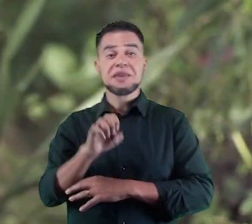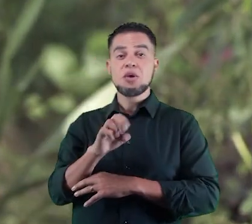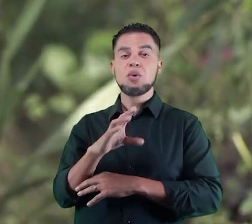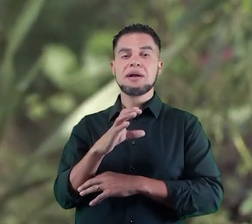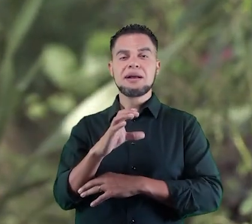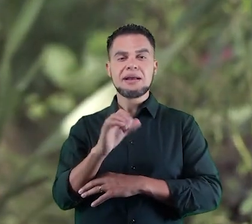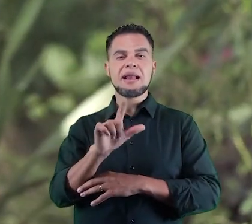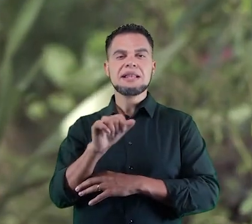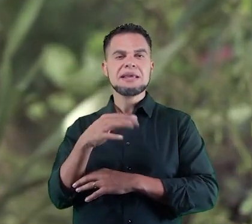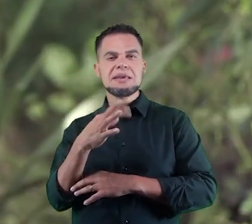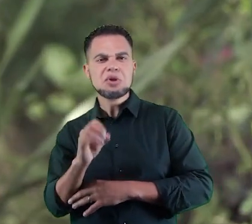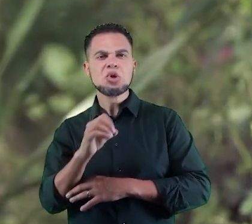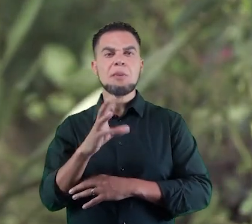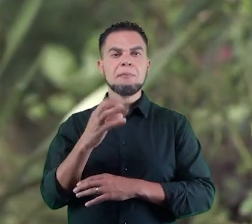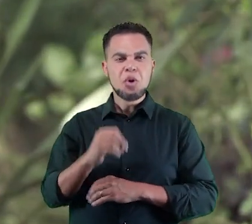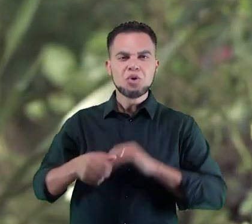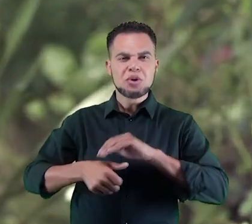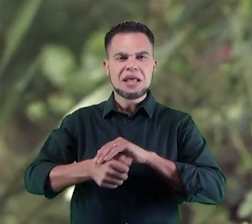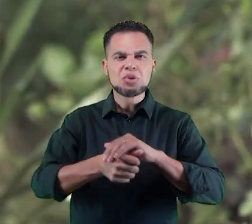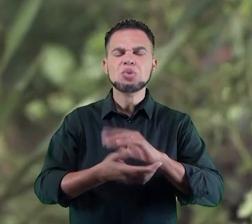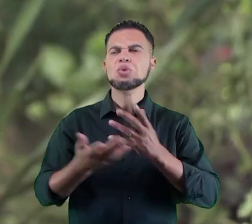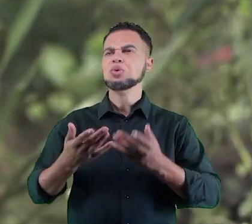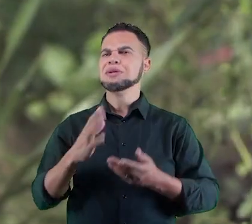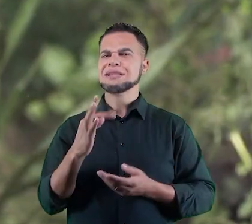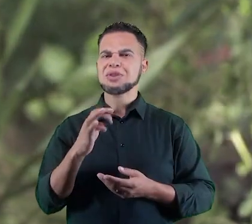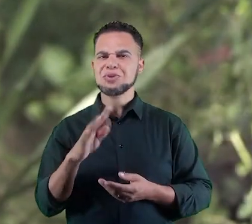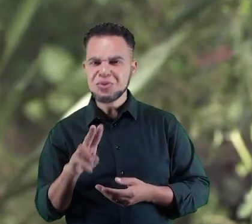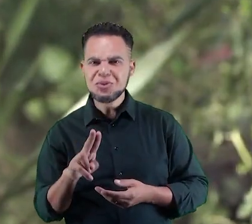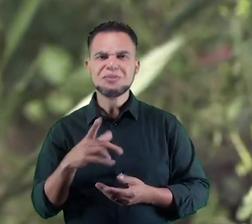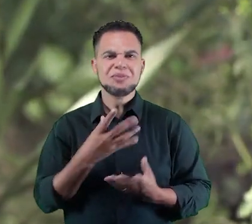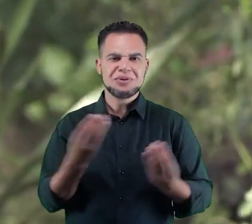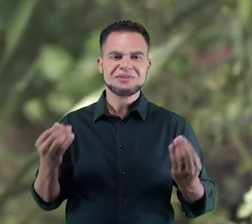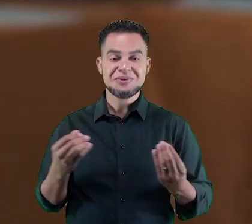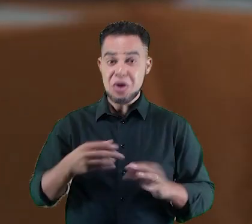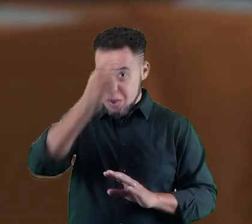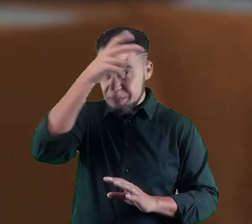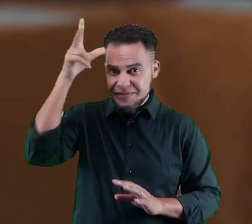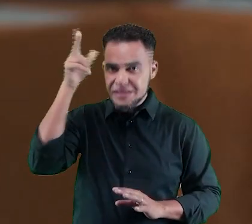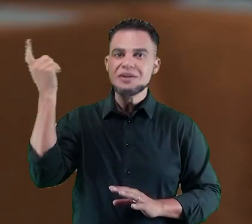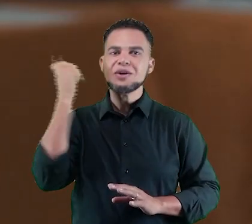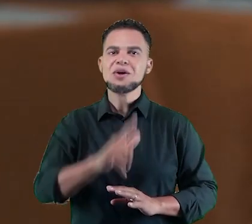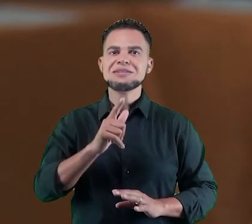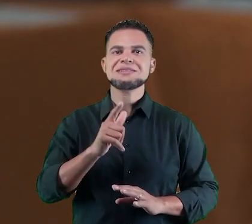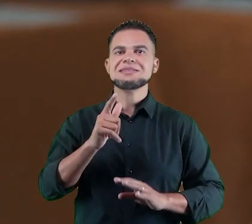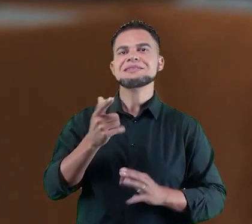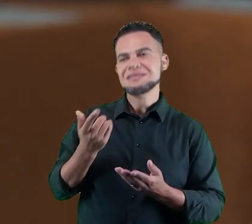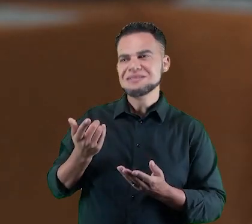lots of armadillos, a bunch of armadillos; the Rodoanel wasn´t even a dream, Ah, Mayor Parro got us...